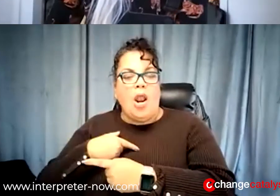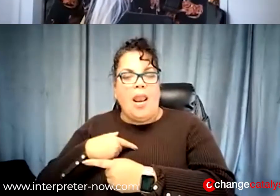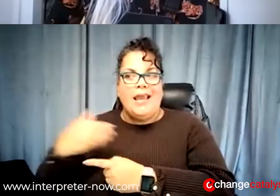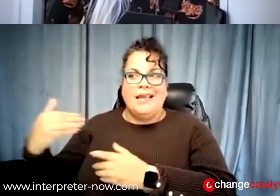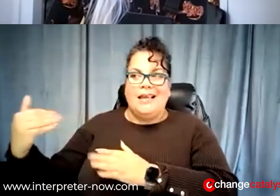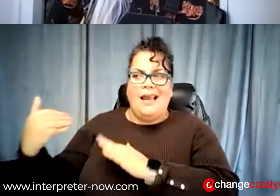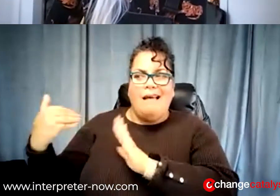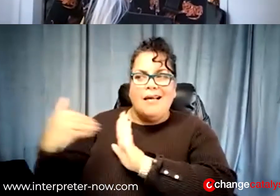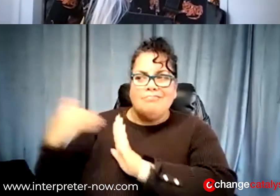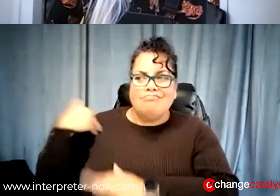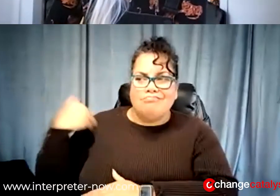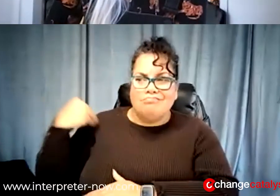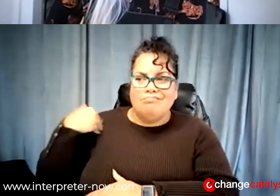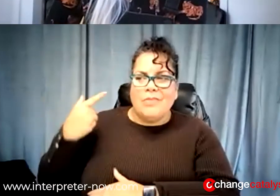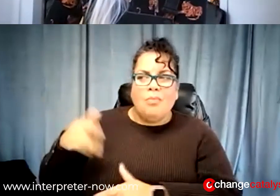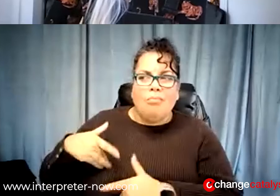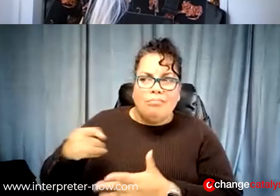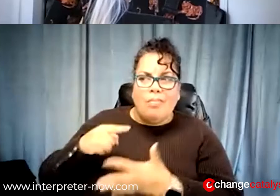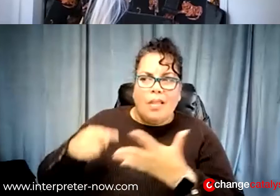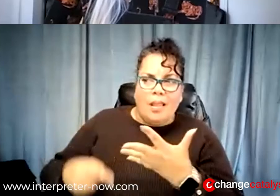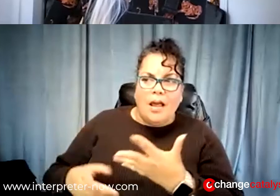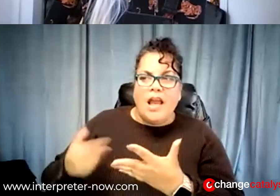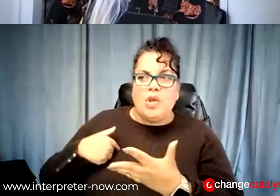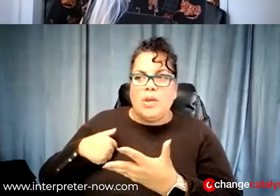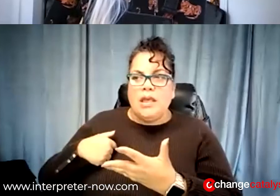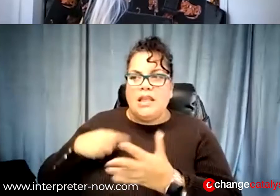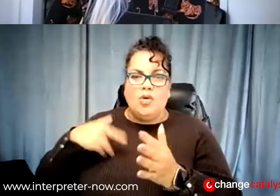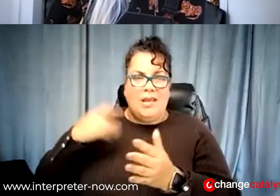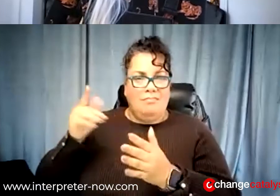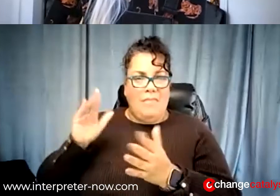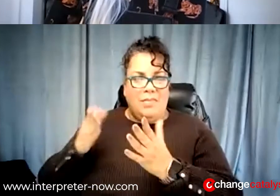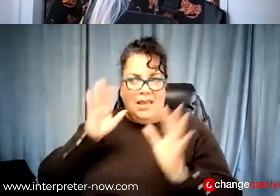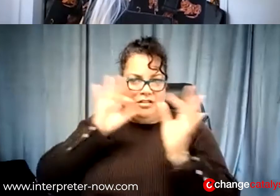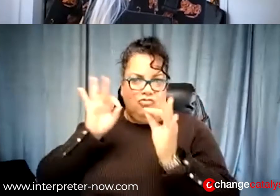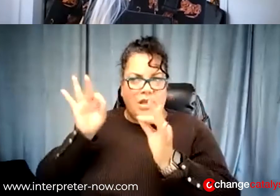Yeah, absolutely. Two more quick questions.